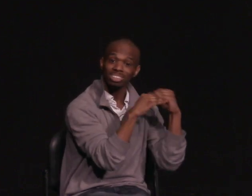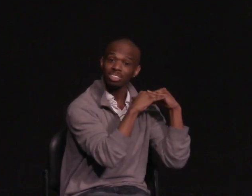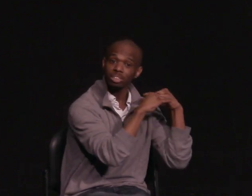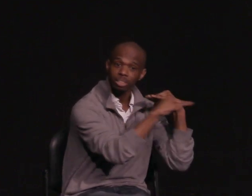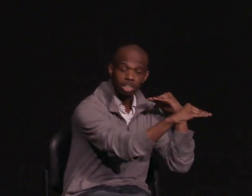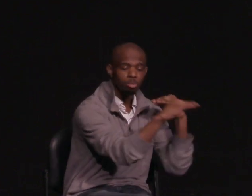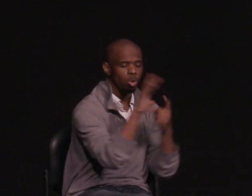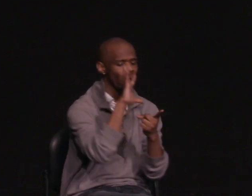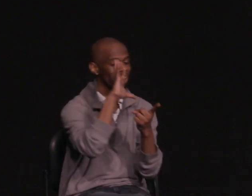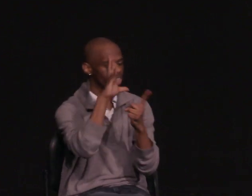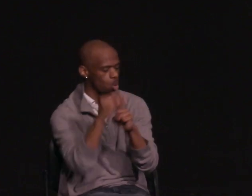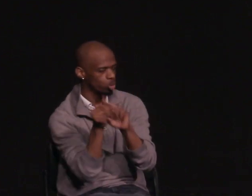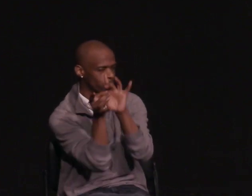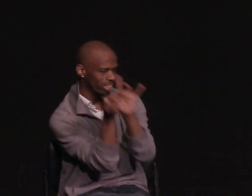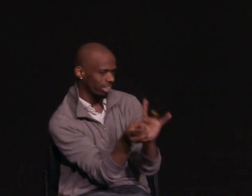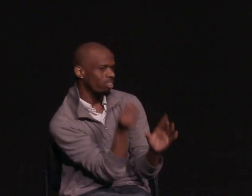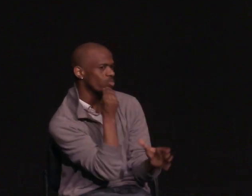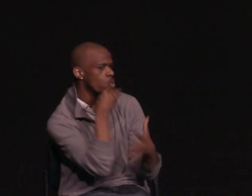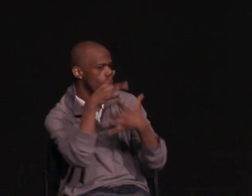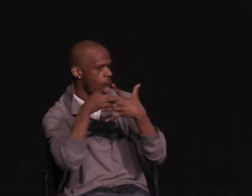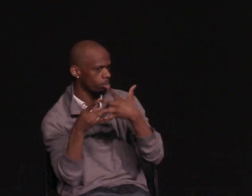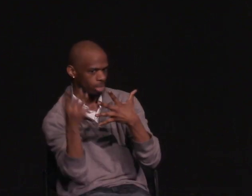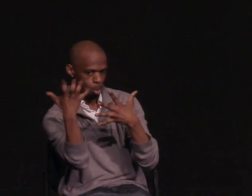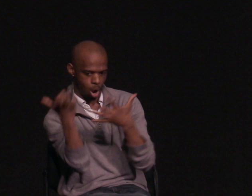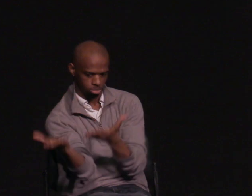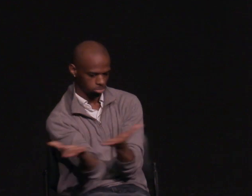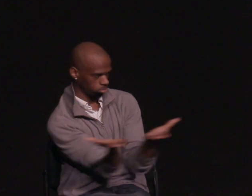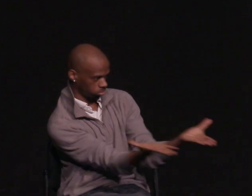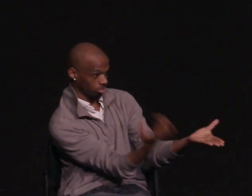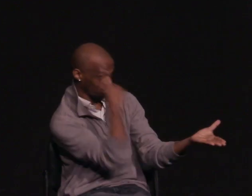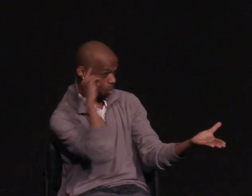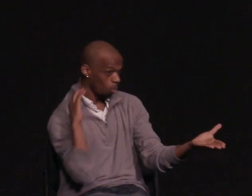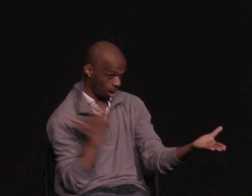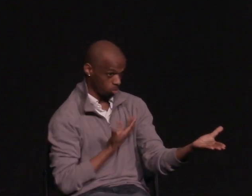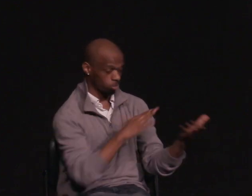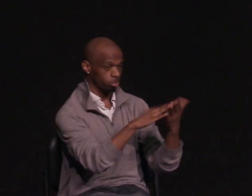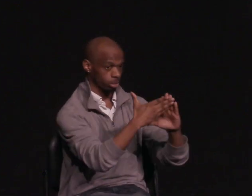options in their communities. In addition to imparting cooking skills and providing training